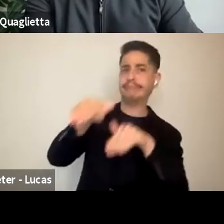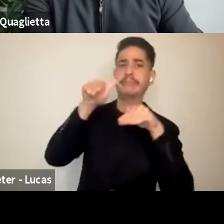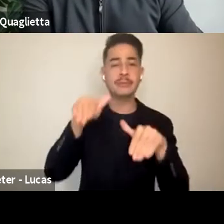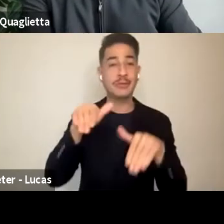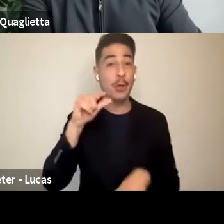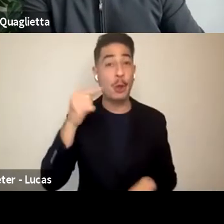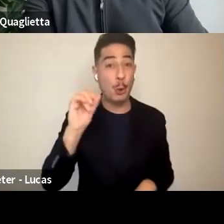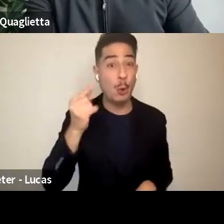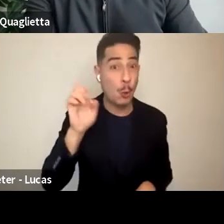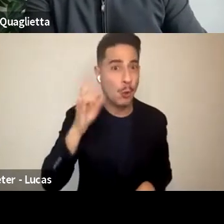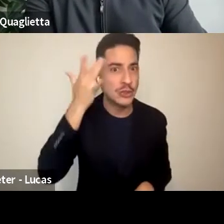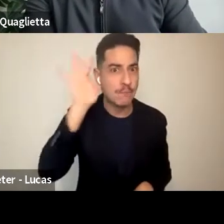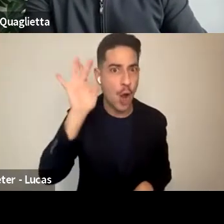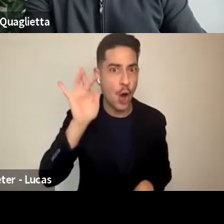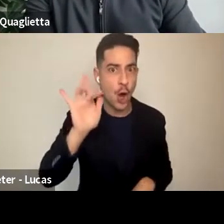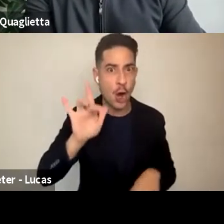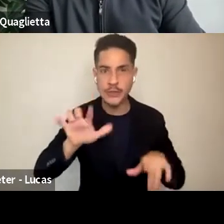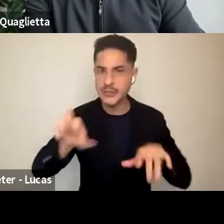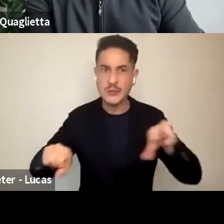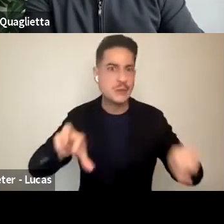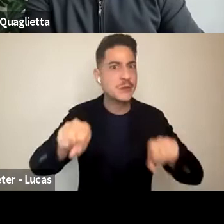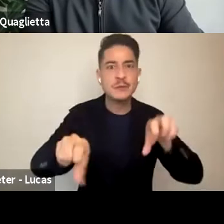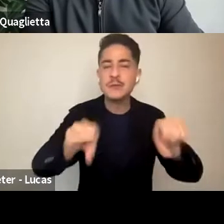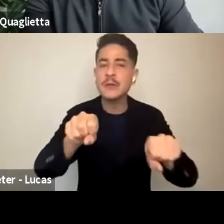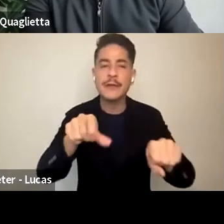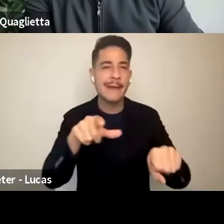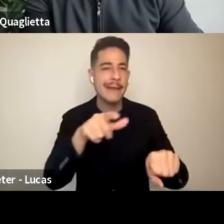Google knows near-related terms and concepts.